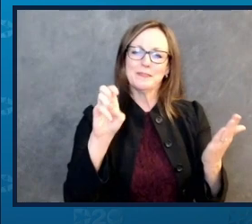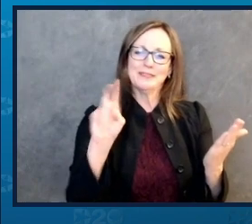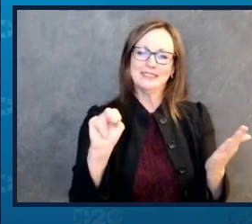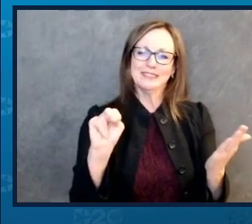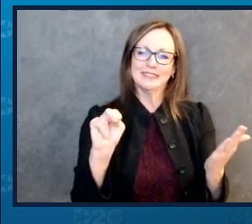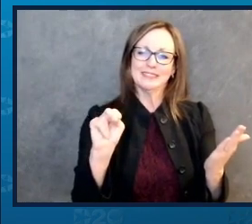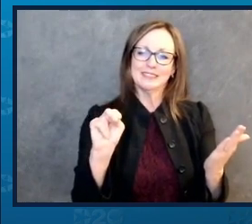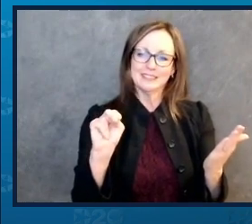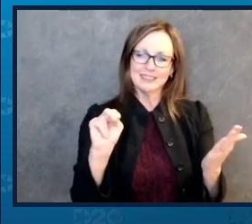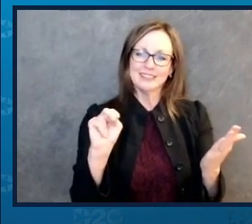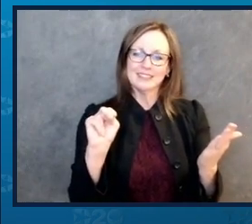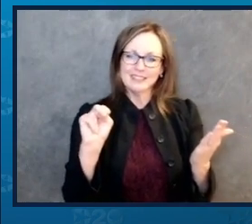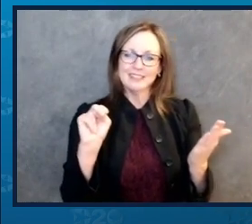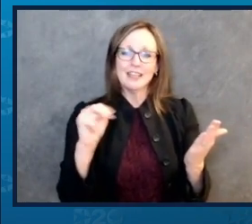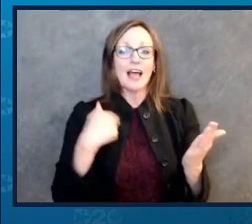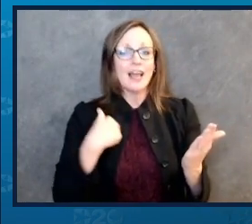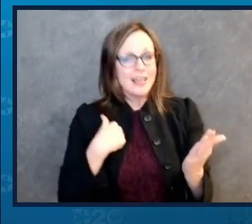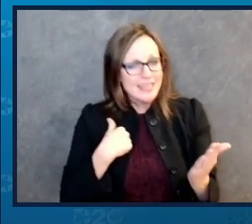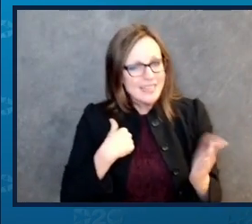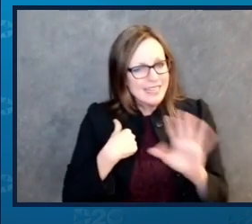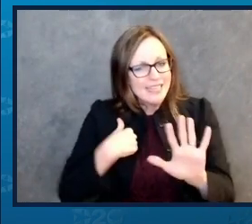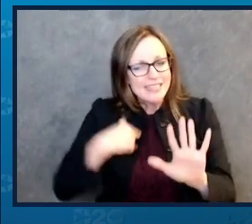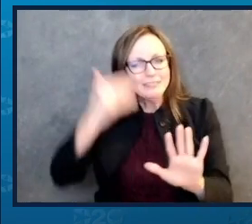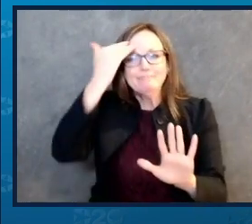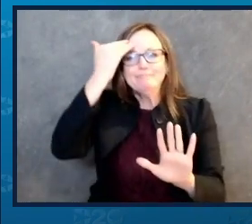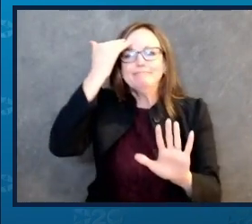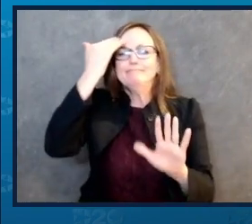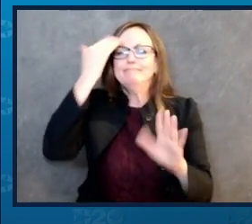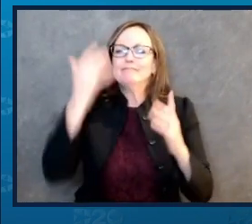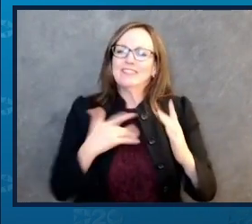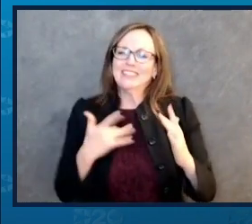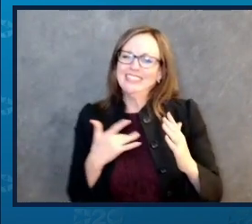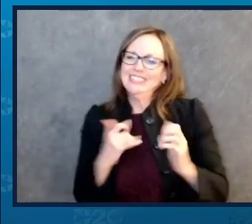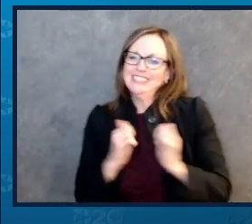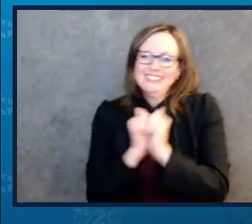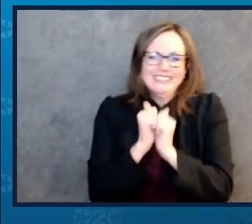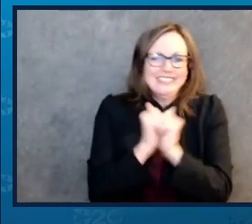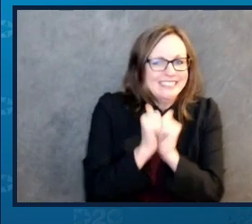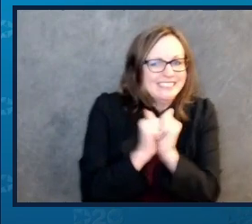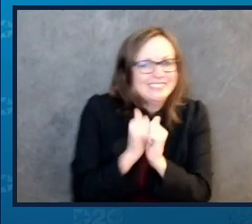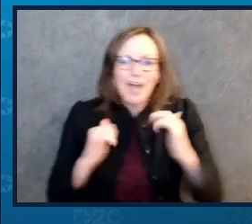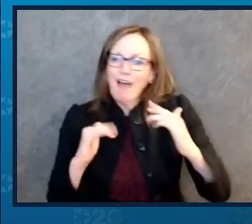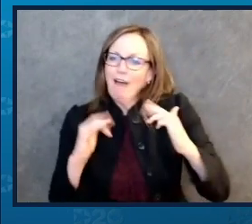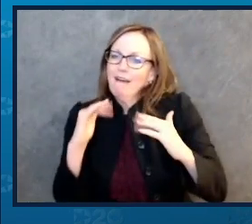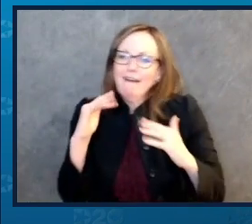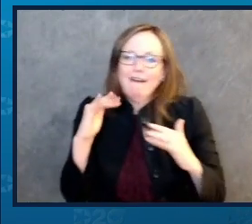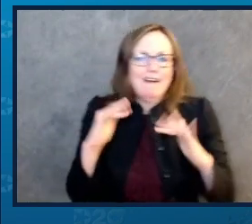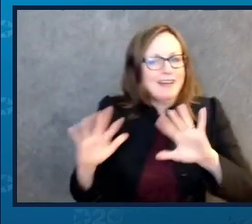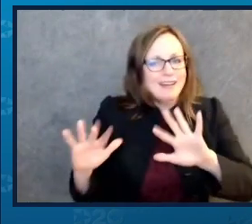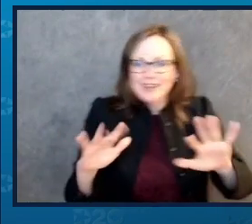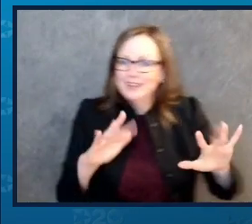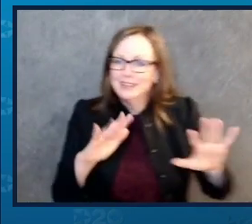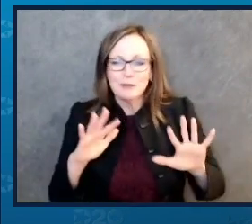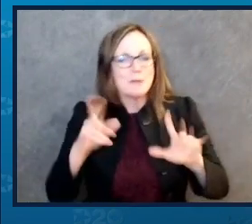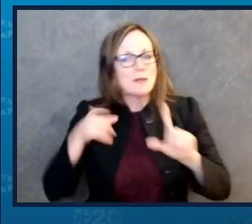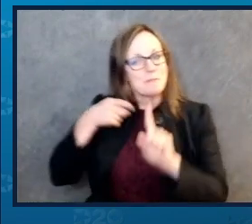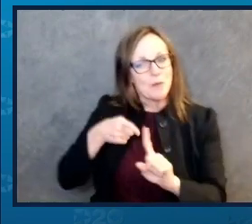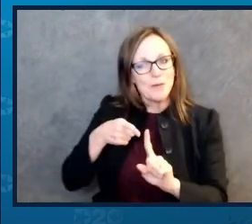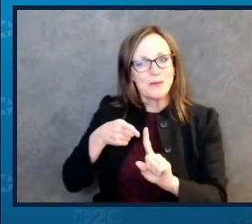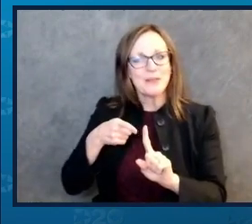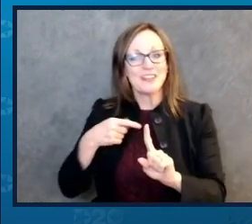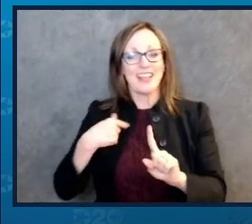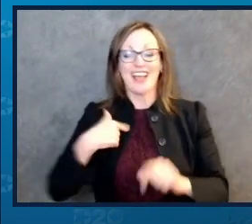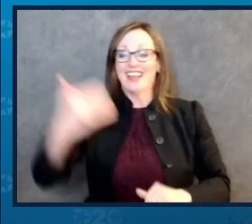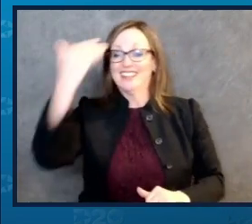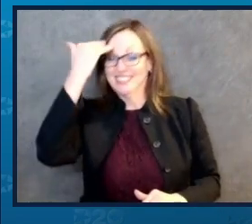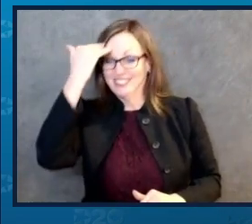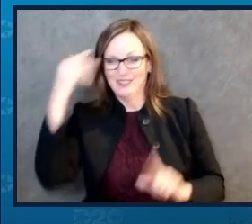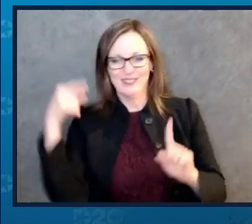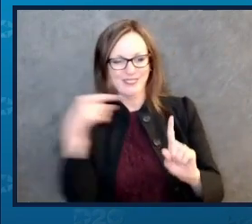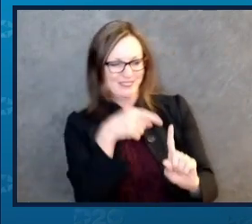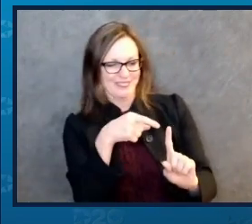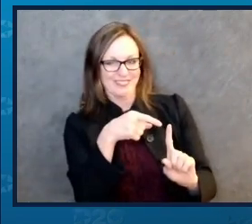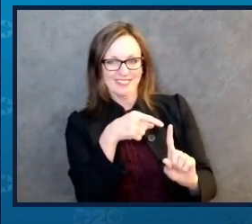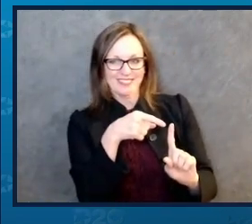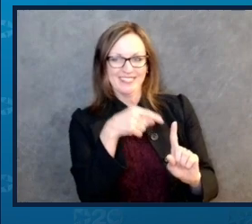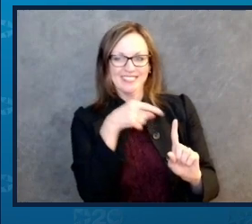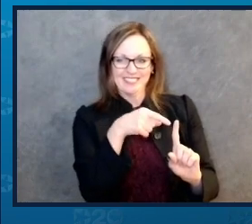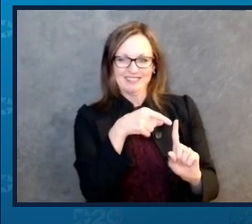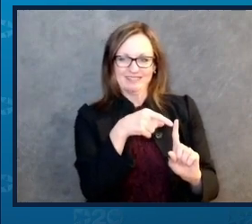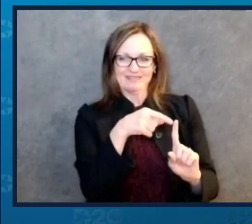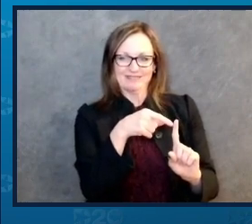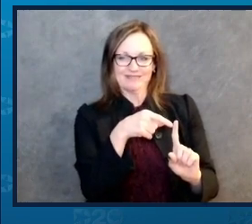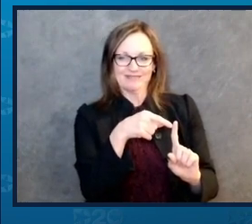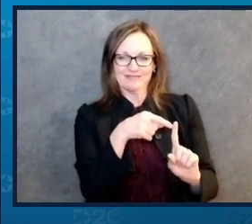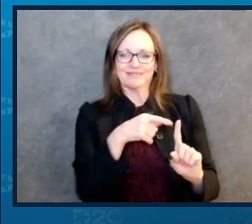I FIRST GOT TO KNOW JOE AS THE